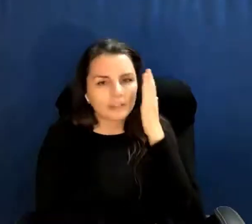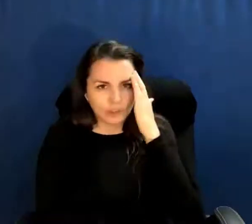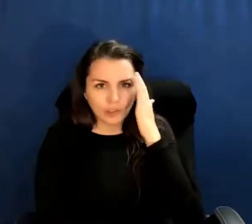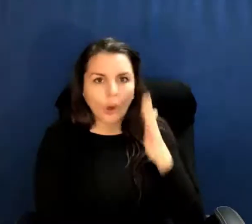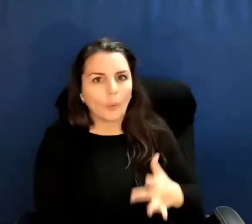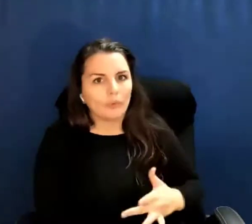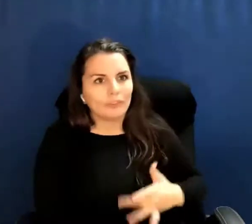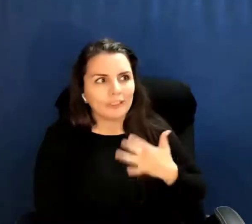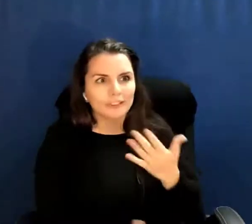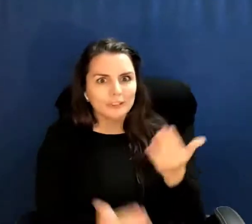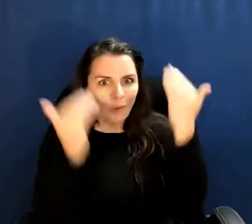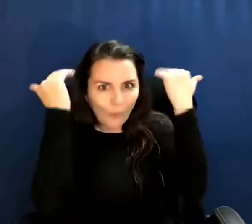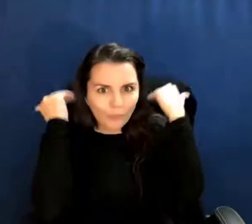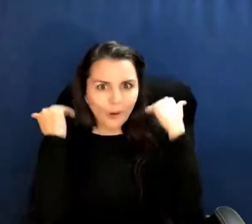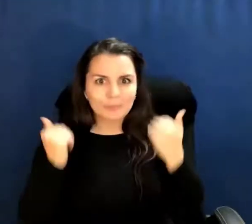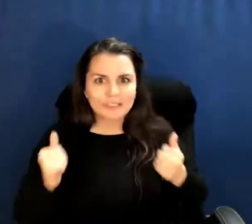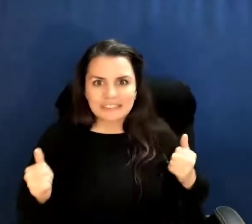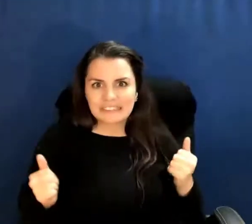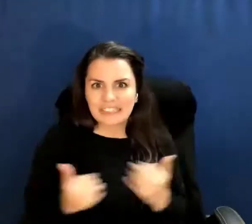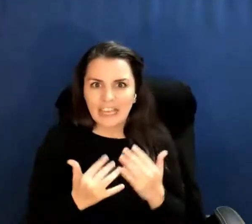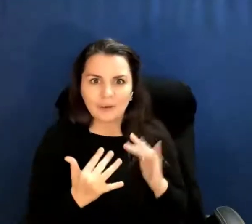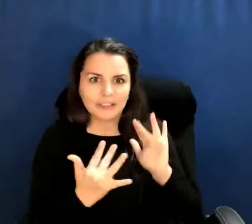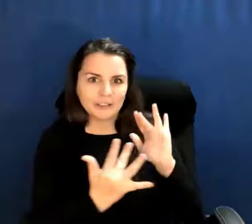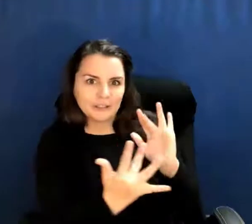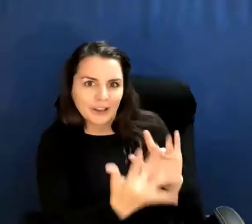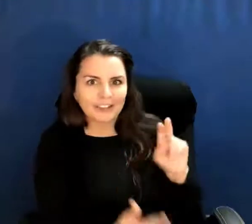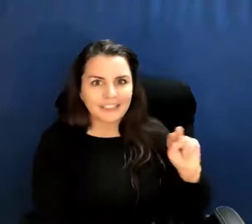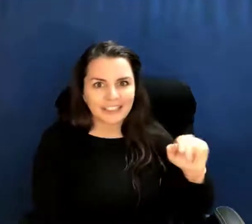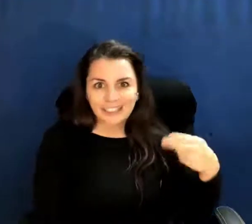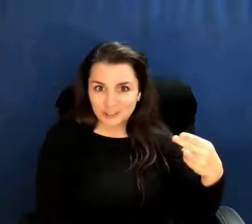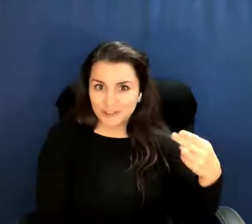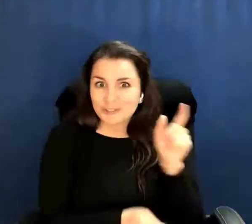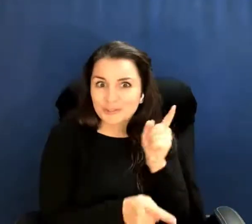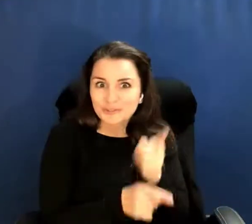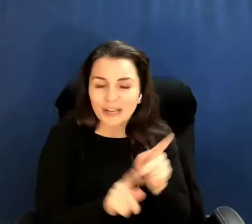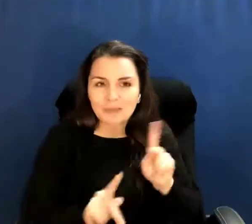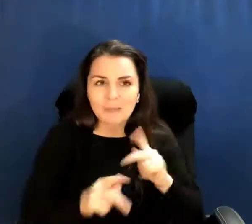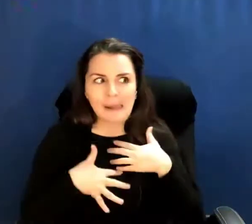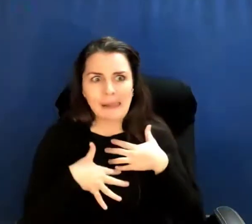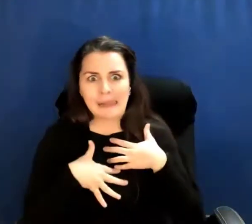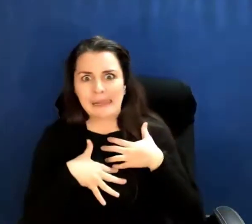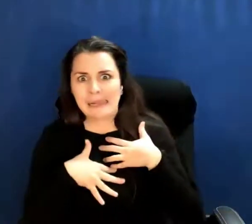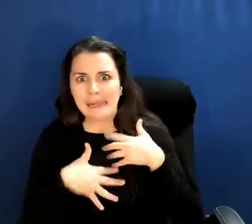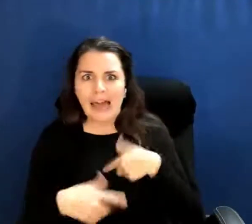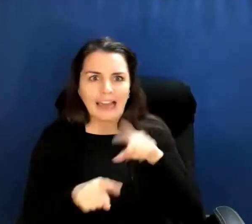to kind of reach out to NIH and nobody wants to be thought that they don't have all the answers,